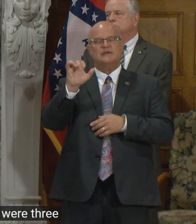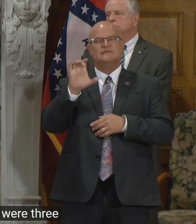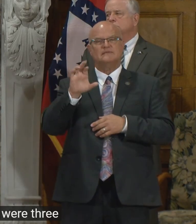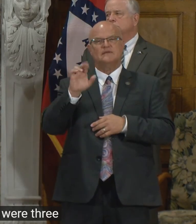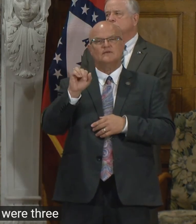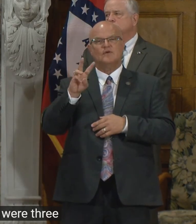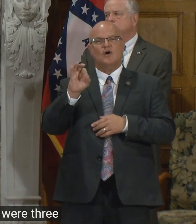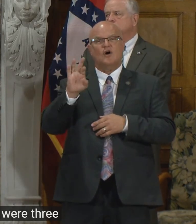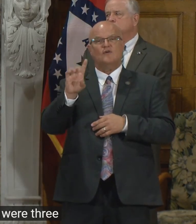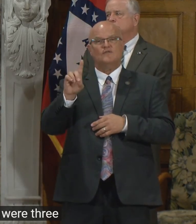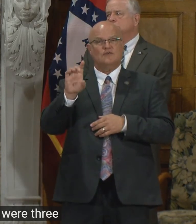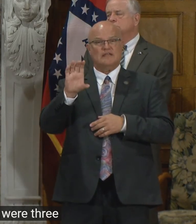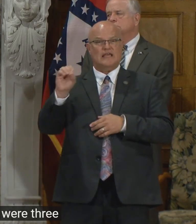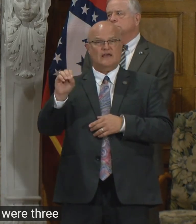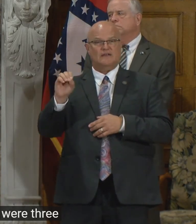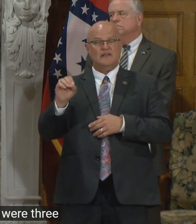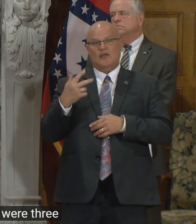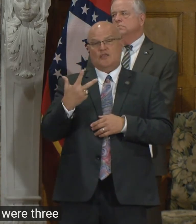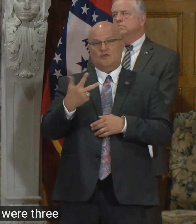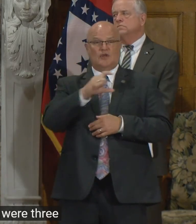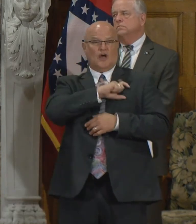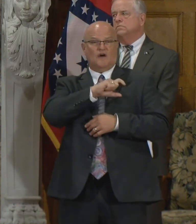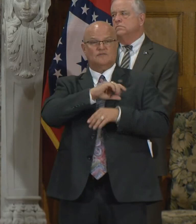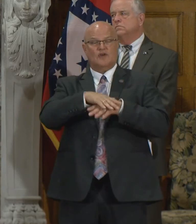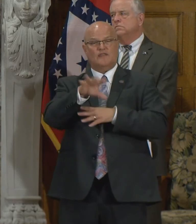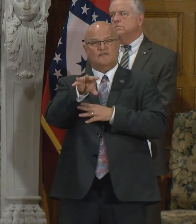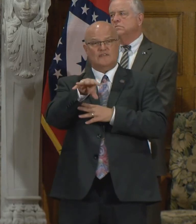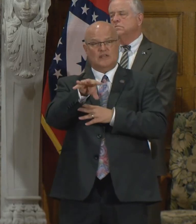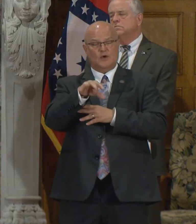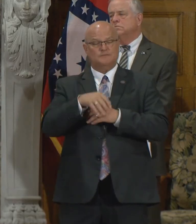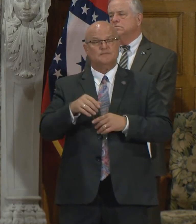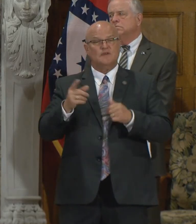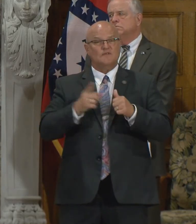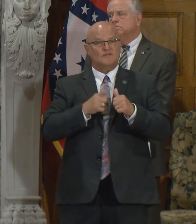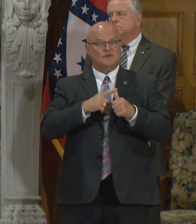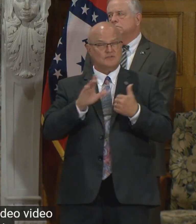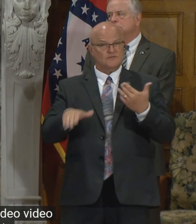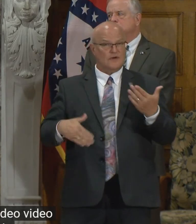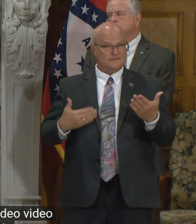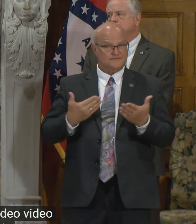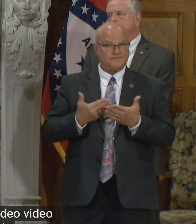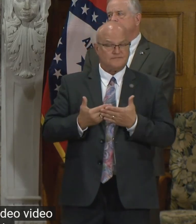There were three officers that were on that video. First of all,